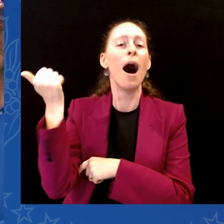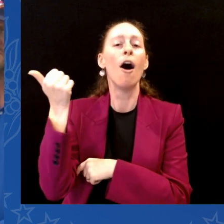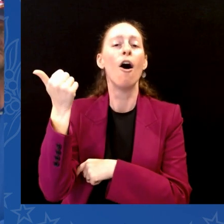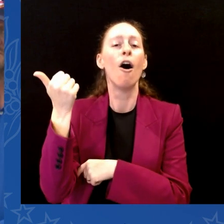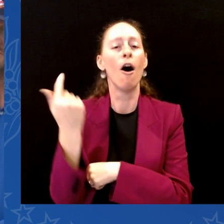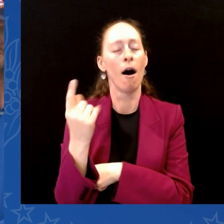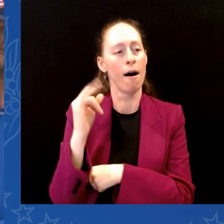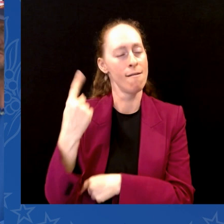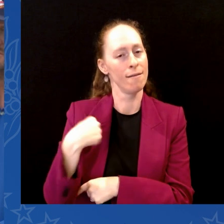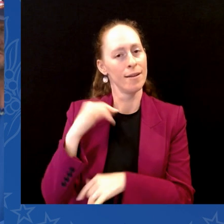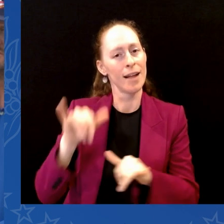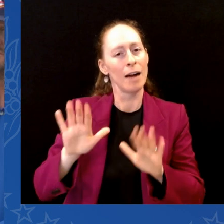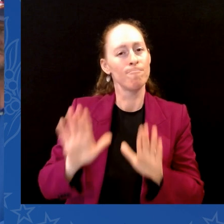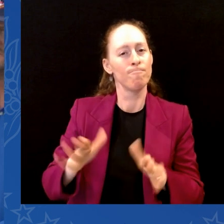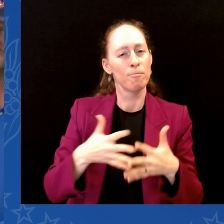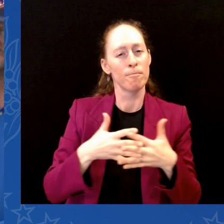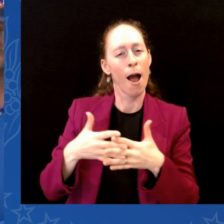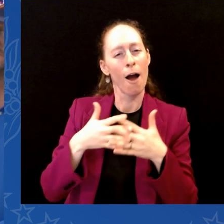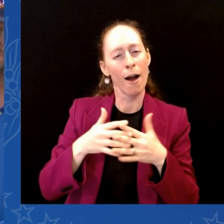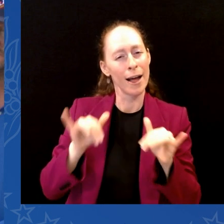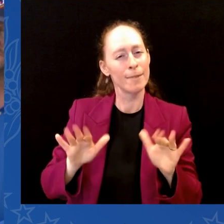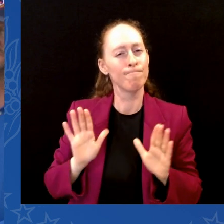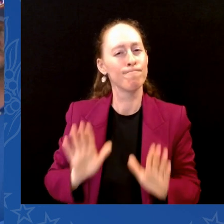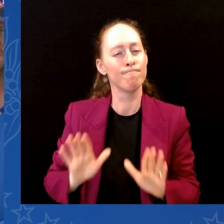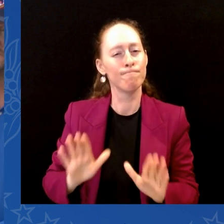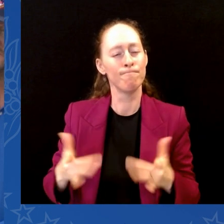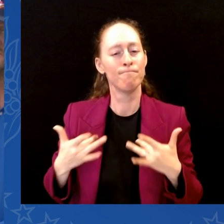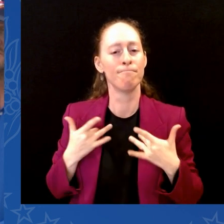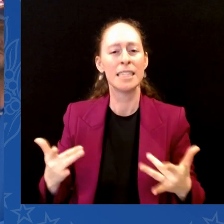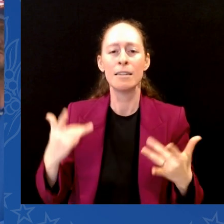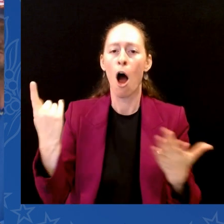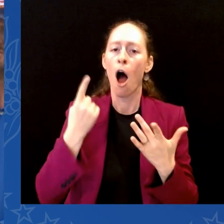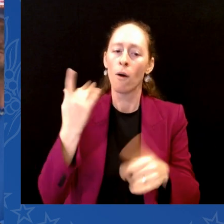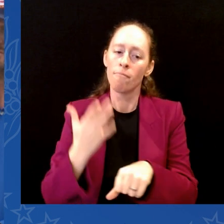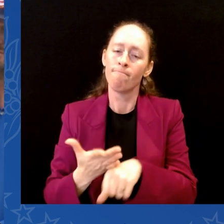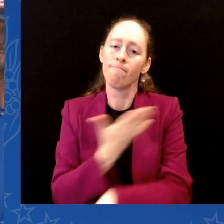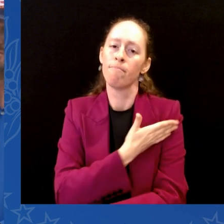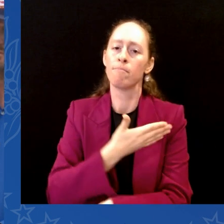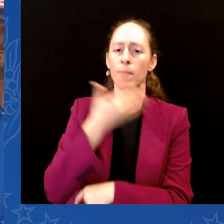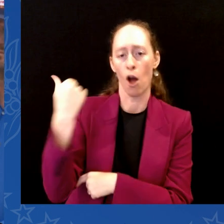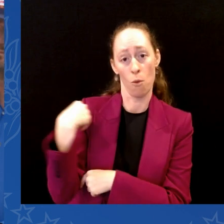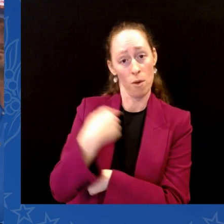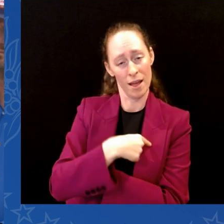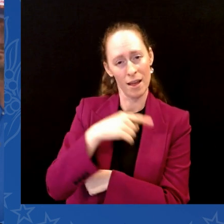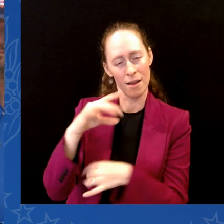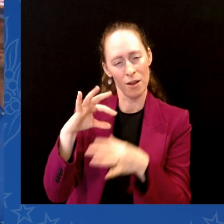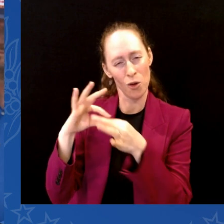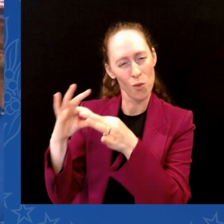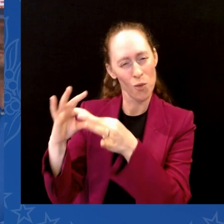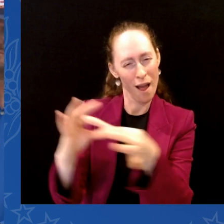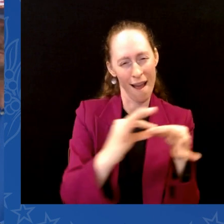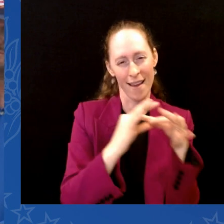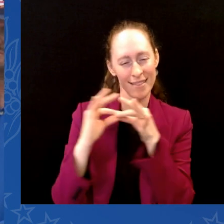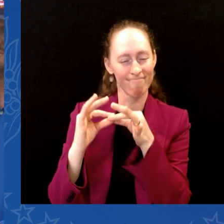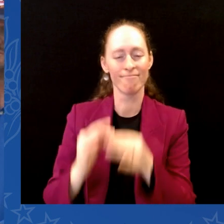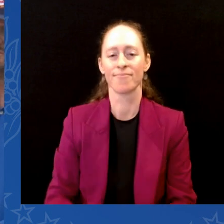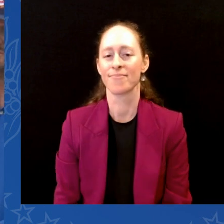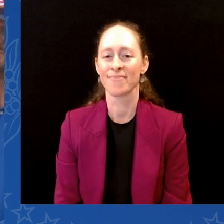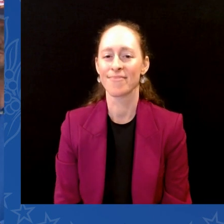and I emphasize "united." We've seen extraordinary cooperation at every level of government, as the governor has said.